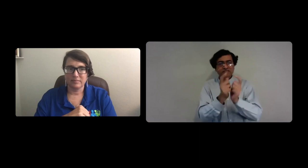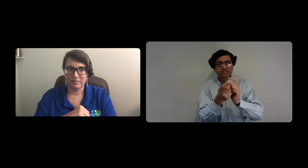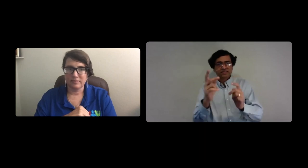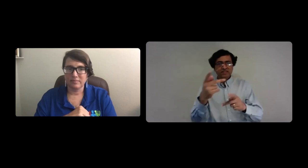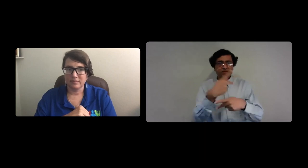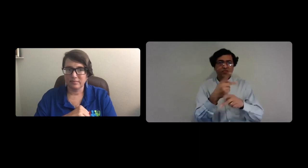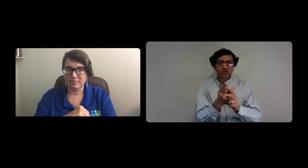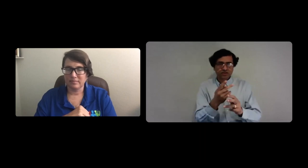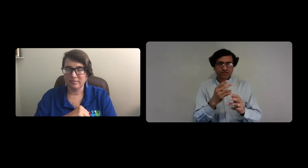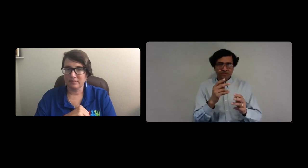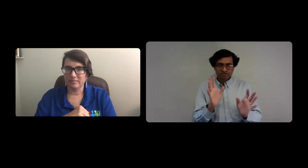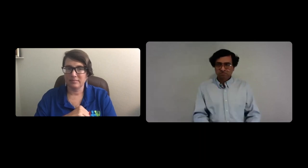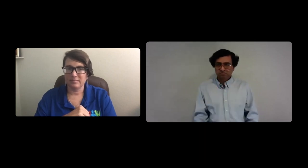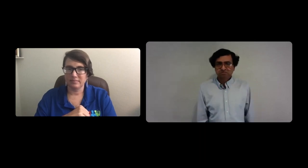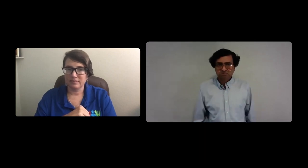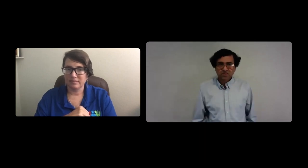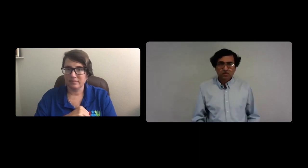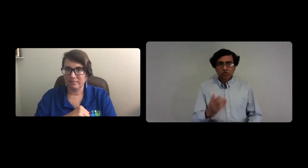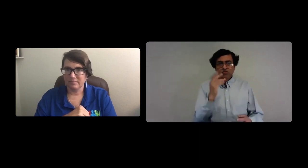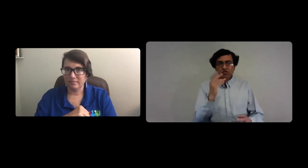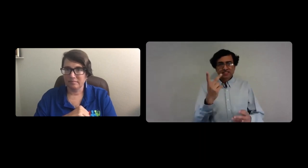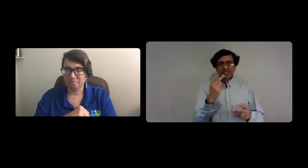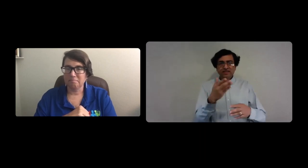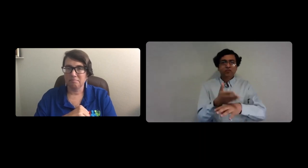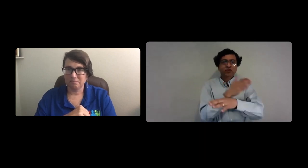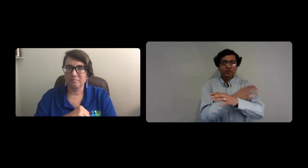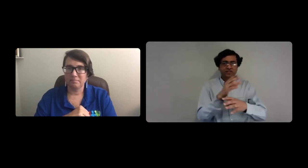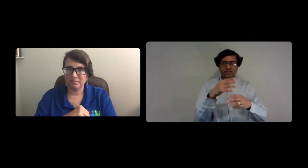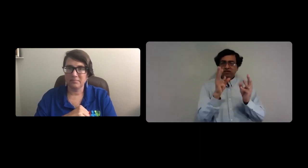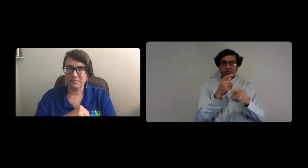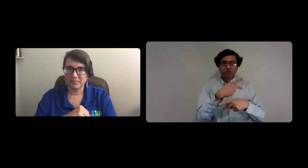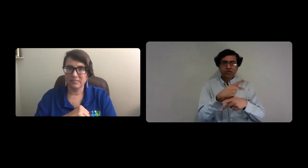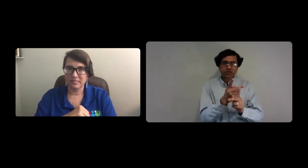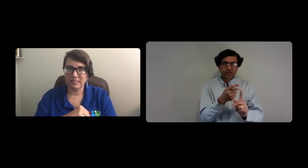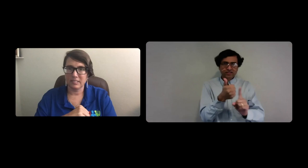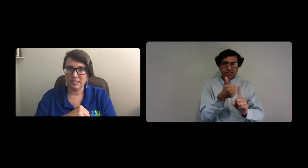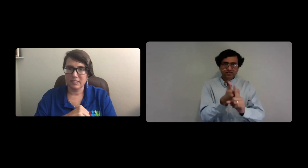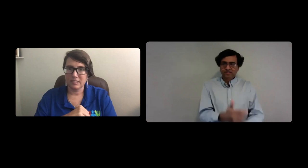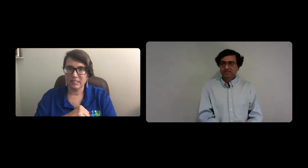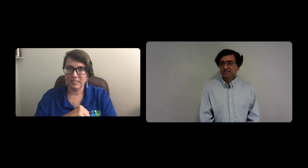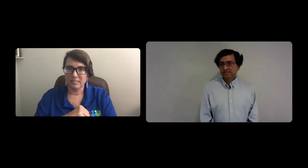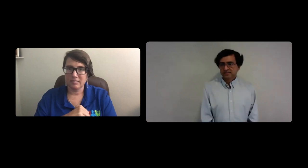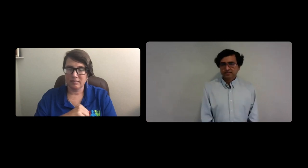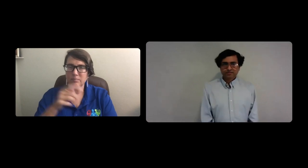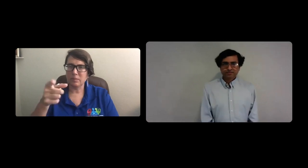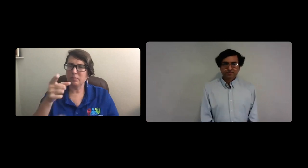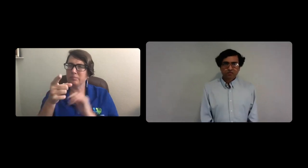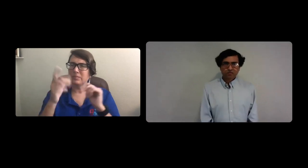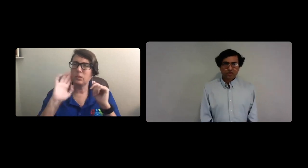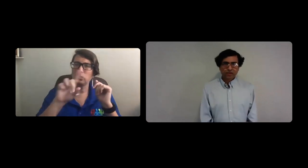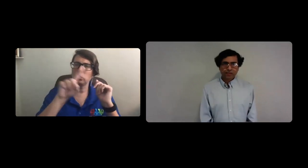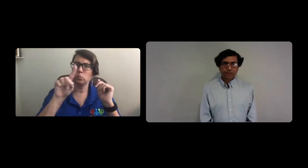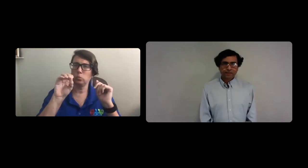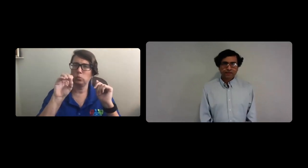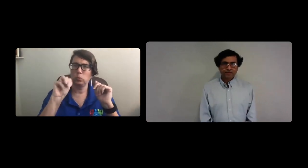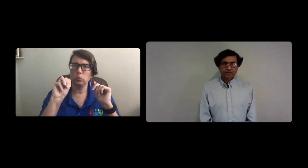So feedback should be given to the organizers, etcetera, so the product itself can be used